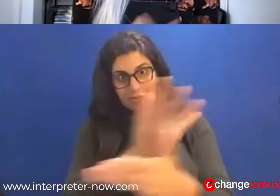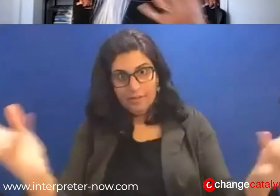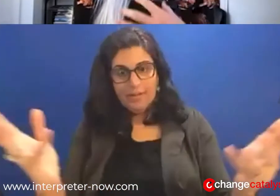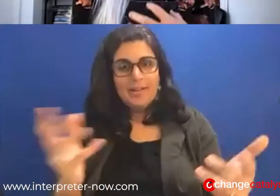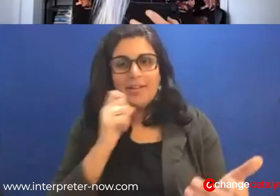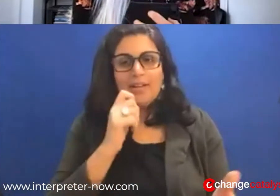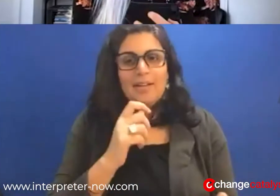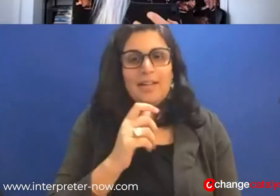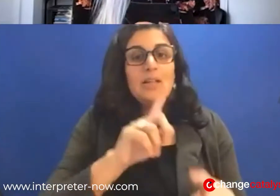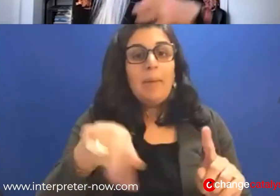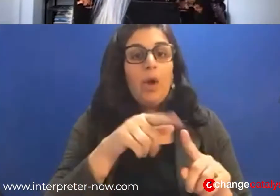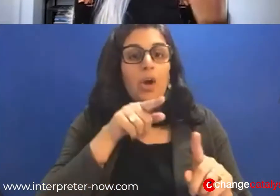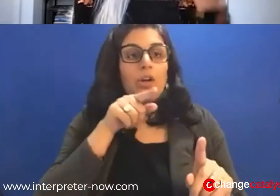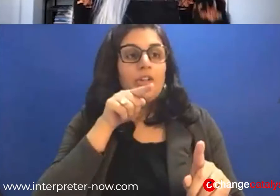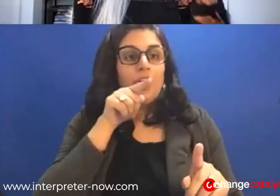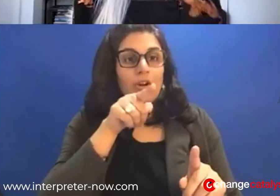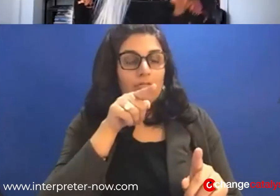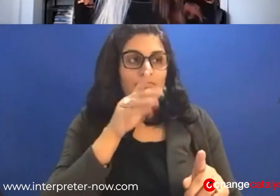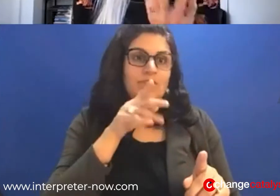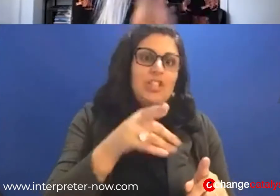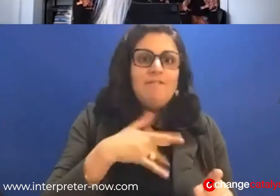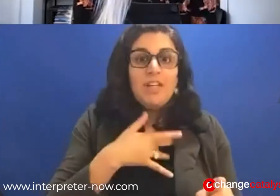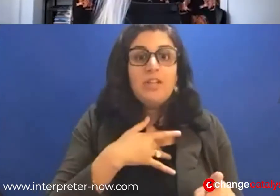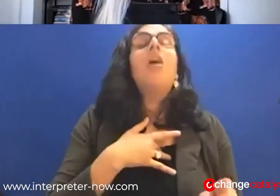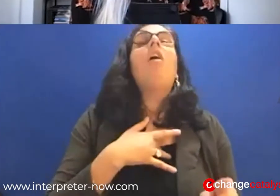about her feeling seen and that other person letting someone know.